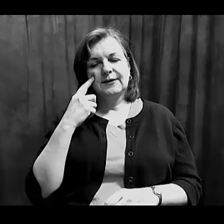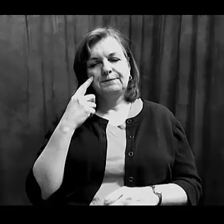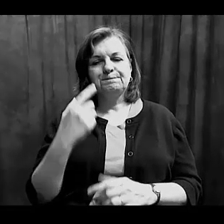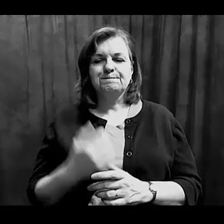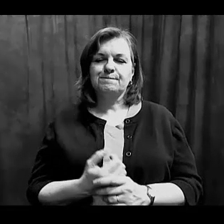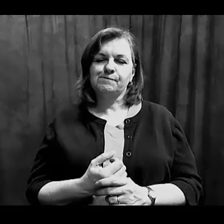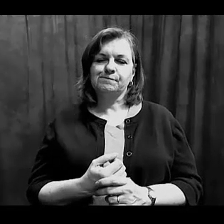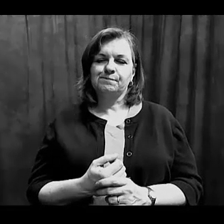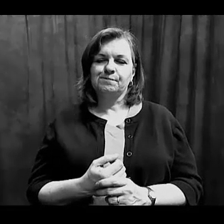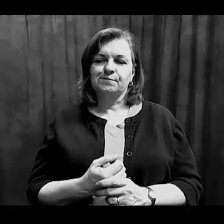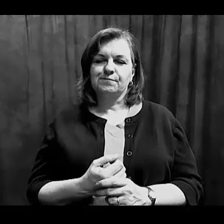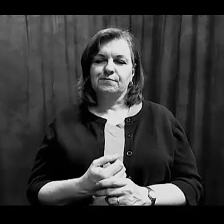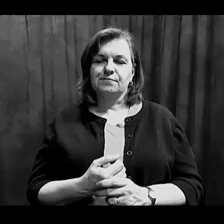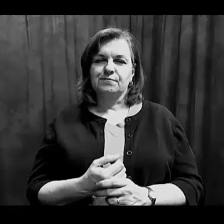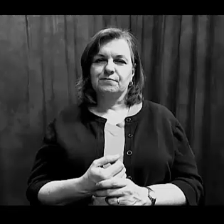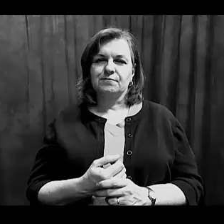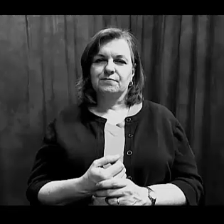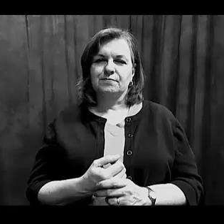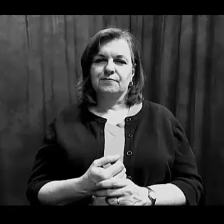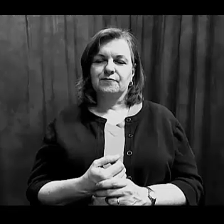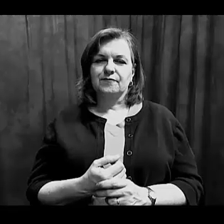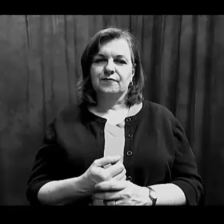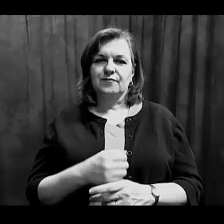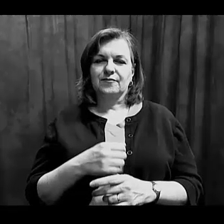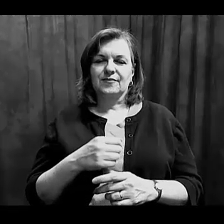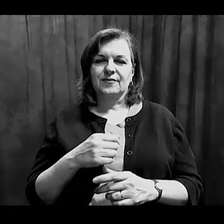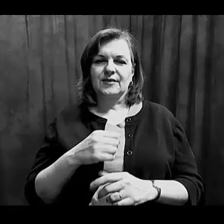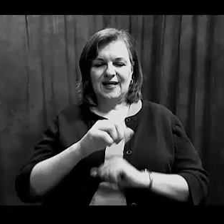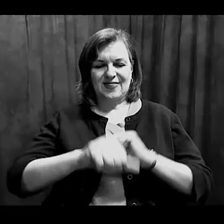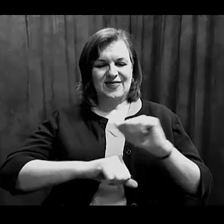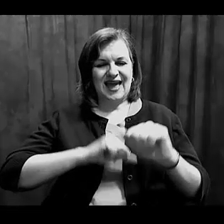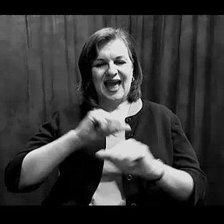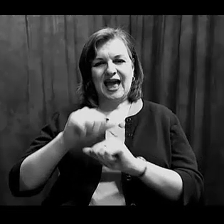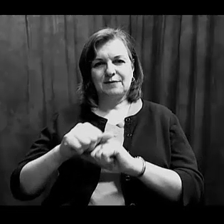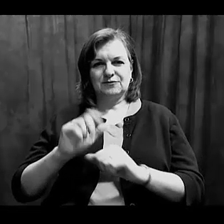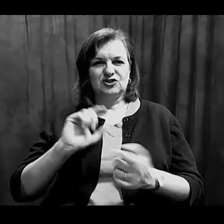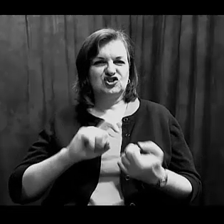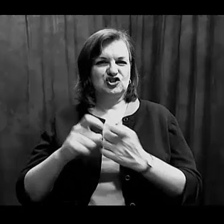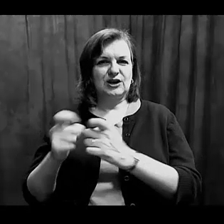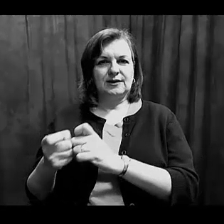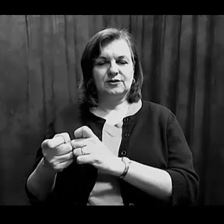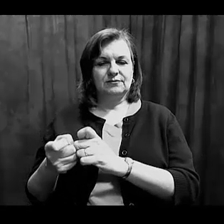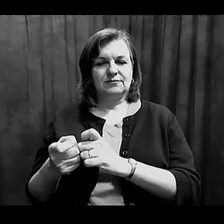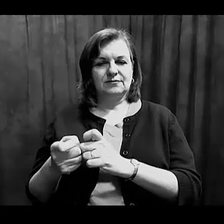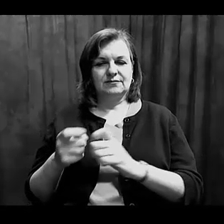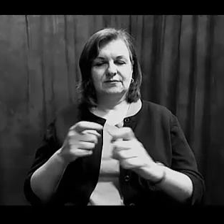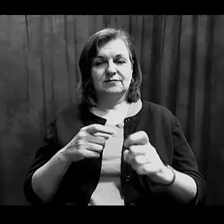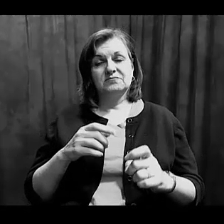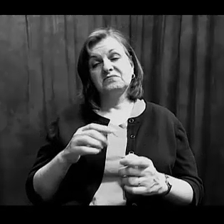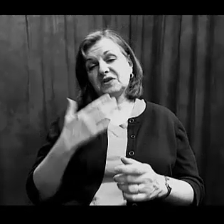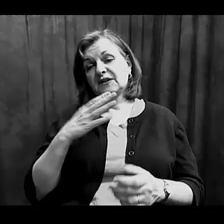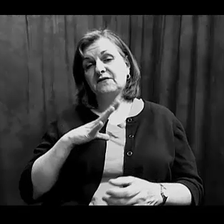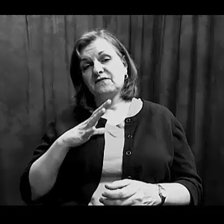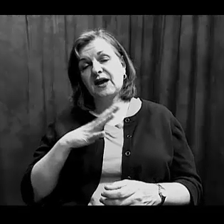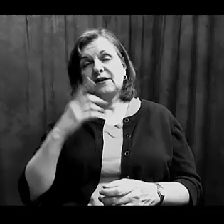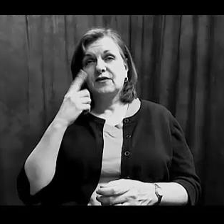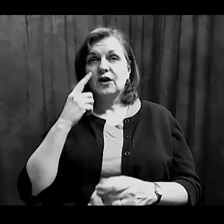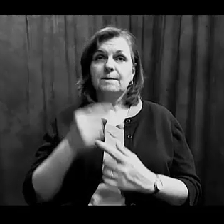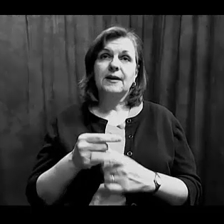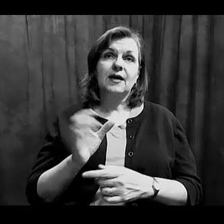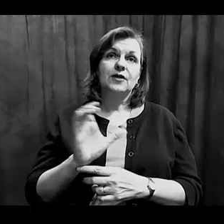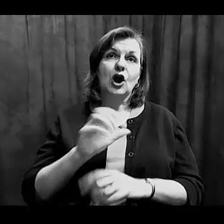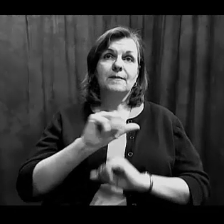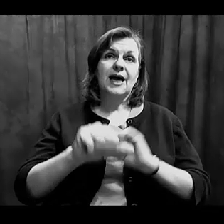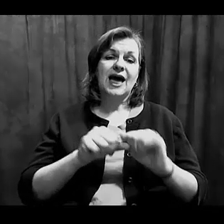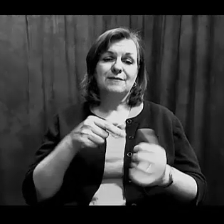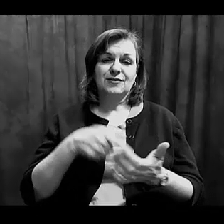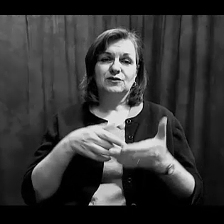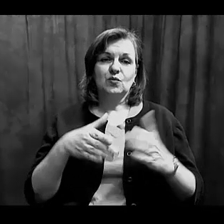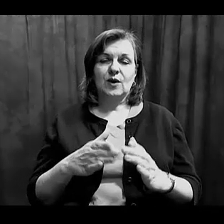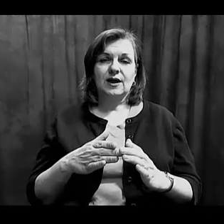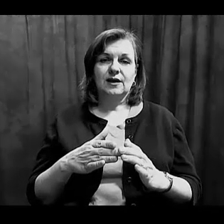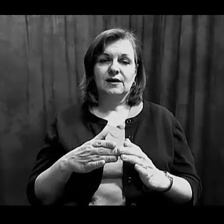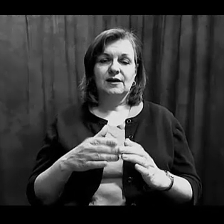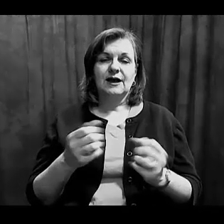is that things change with these atoms -- this is perfectly fine to think about this carbon atom in this way we put a whole